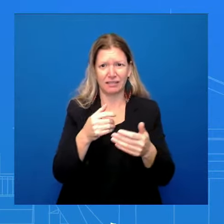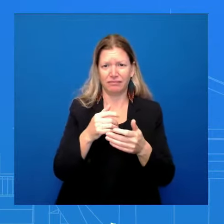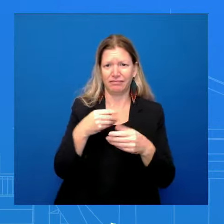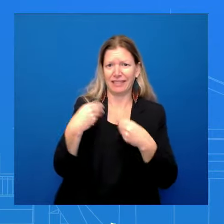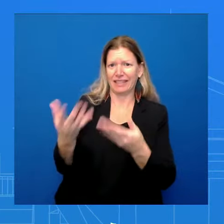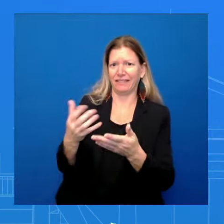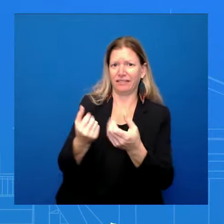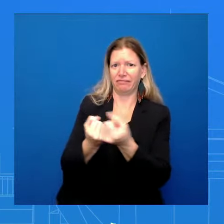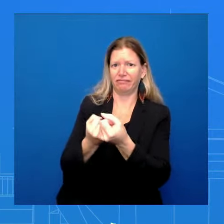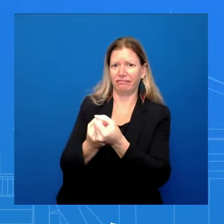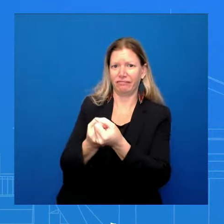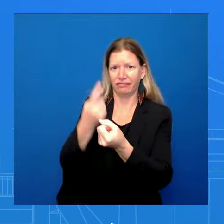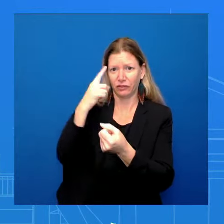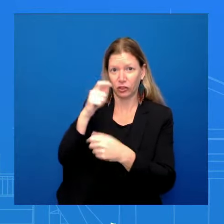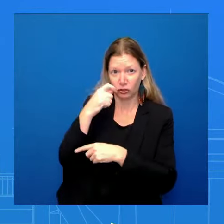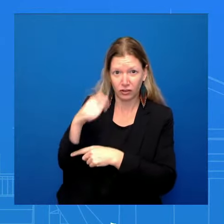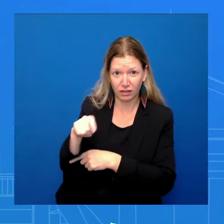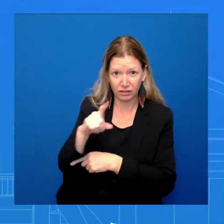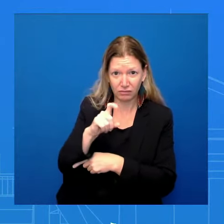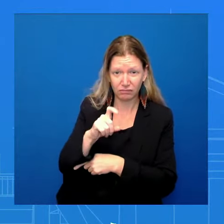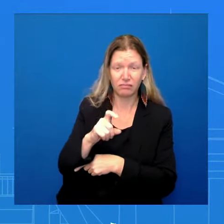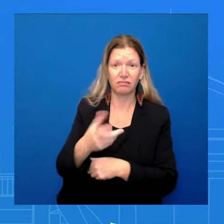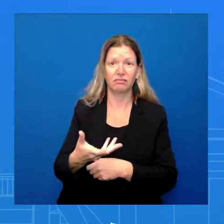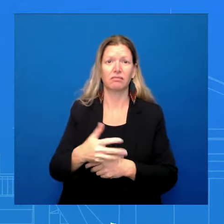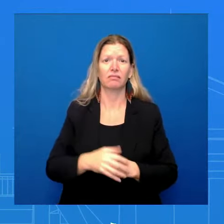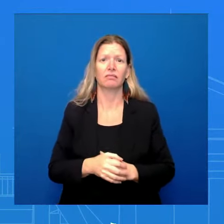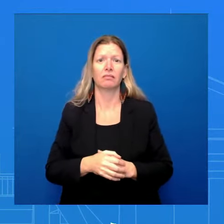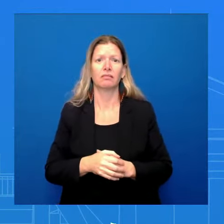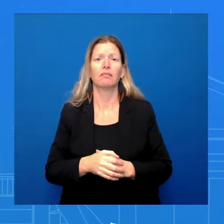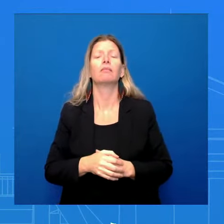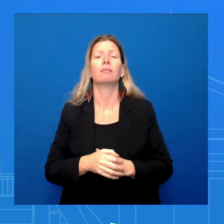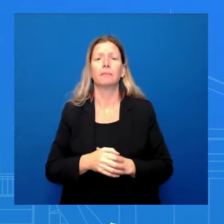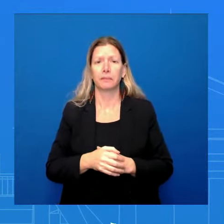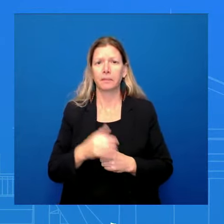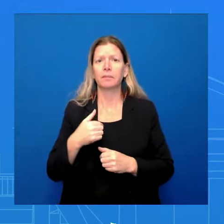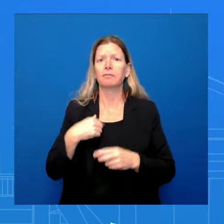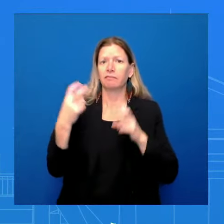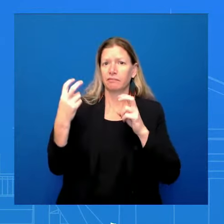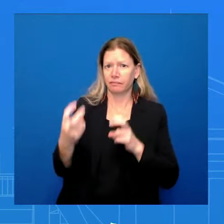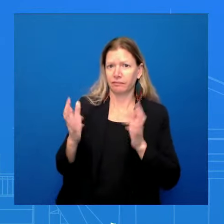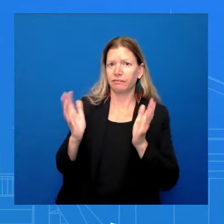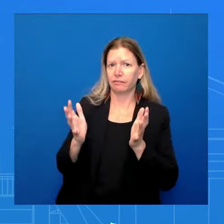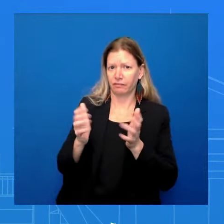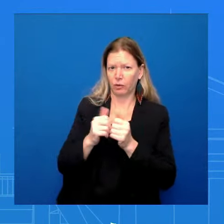to sit with the leadership -- Democratic and Republican -- in the Senate, the leadership and the chairs and rankings